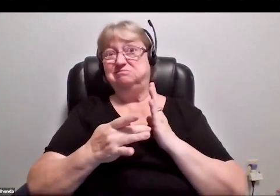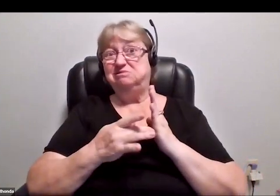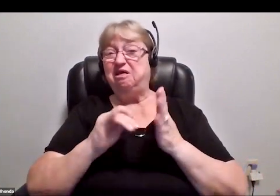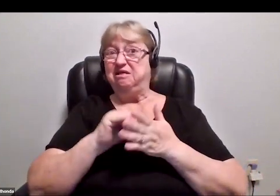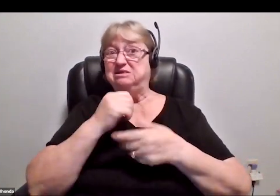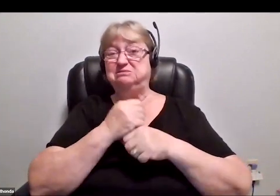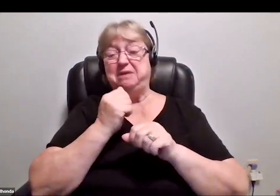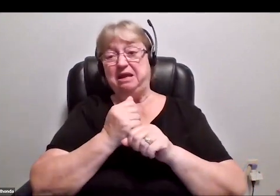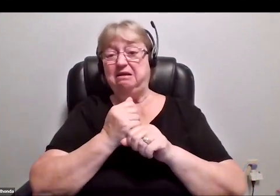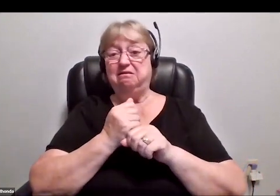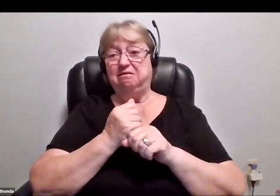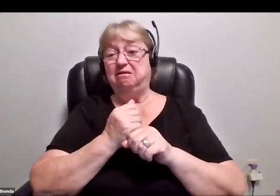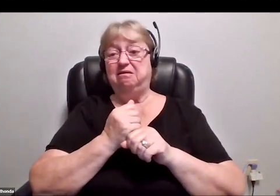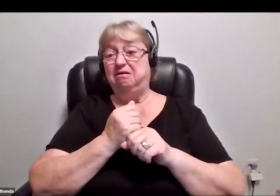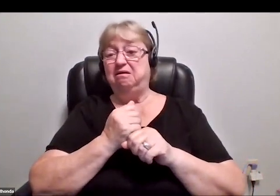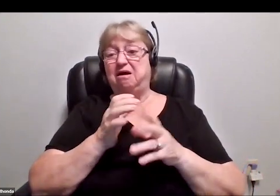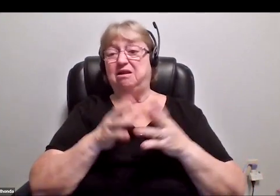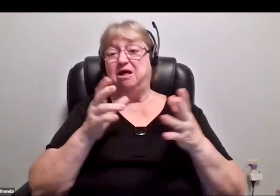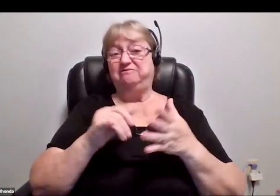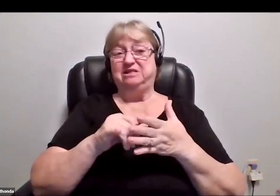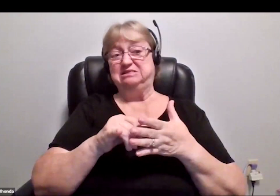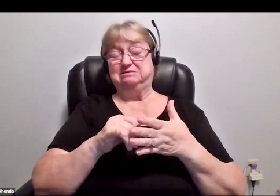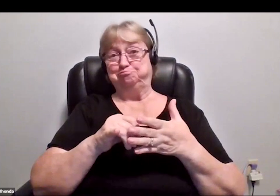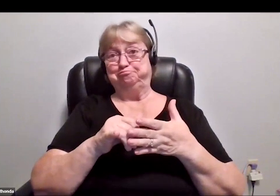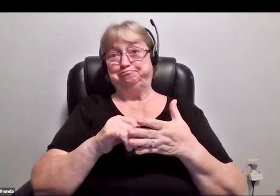so much of the splashy university PR is on how great